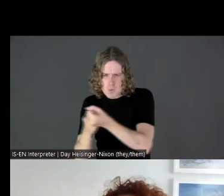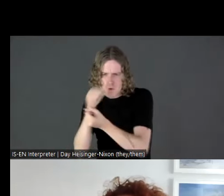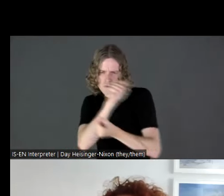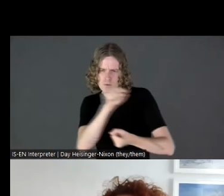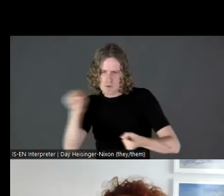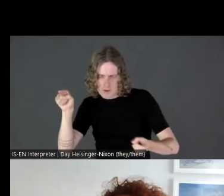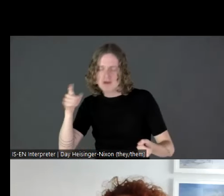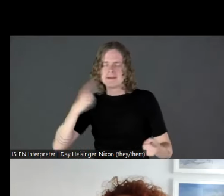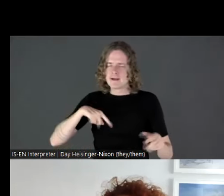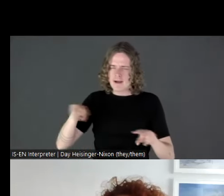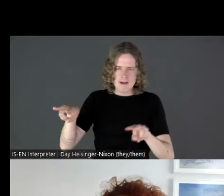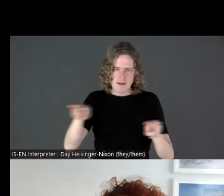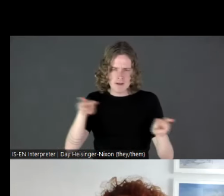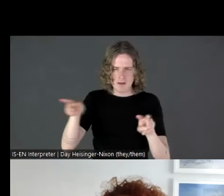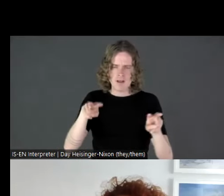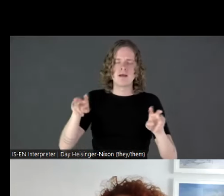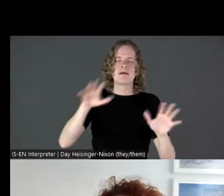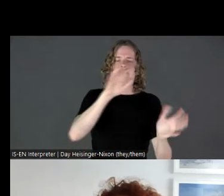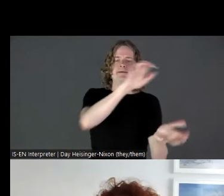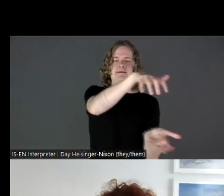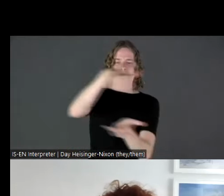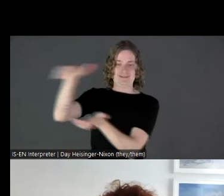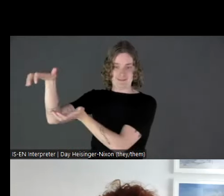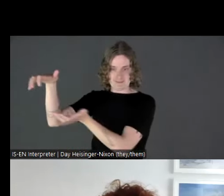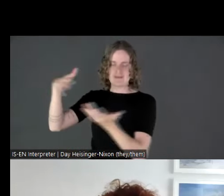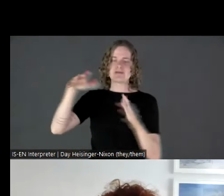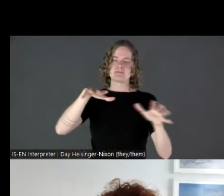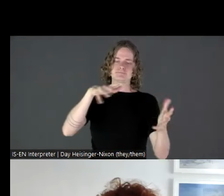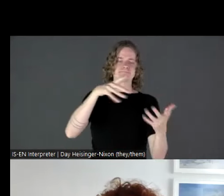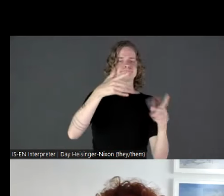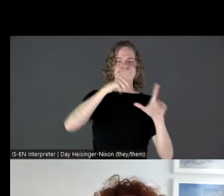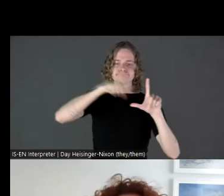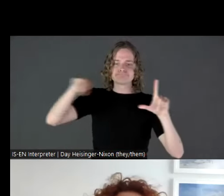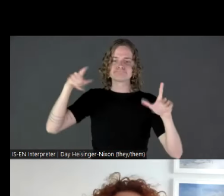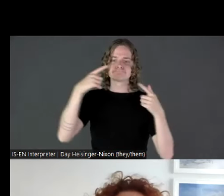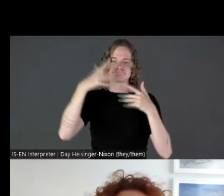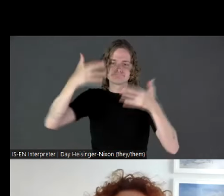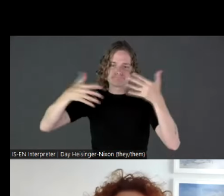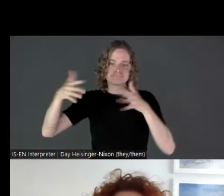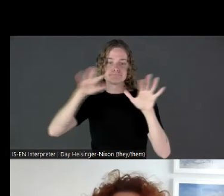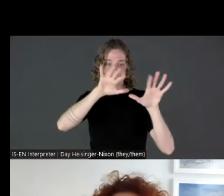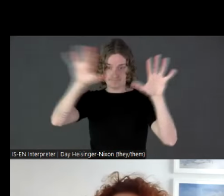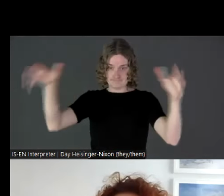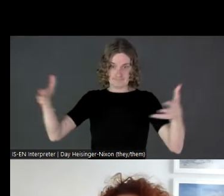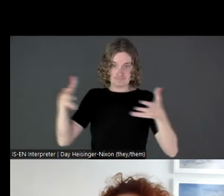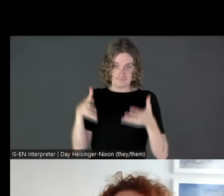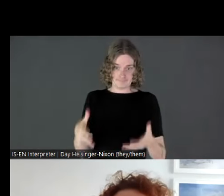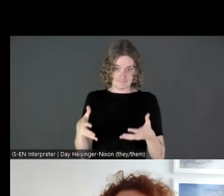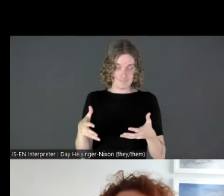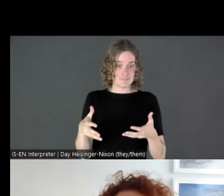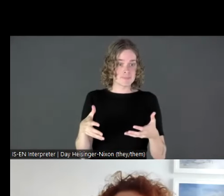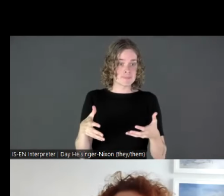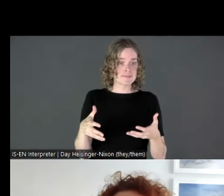Since 2019, innovations funded by the humanitarian innovation fund have made a contribution toward